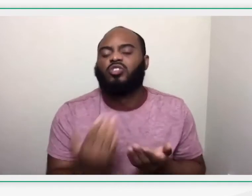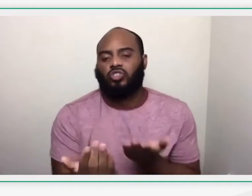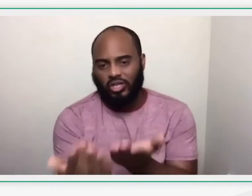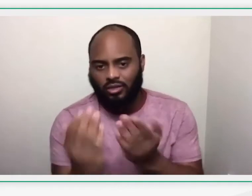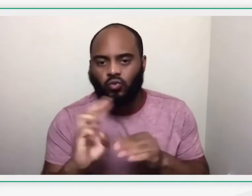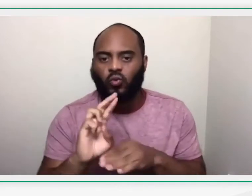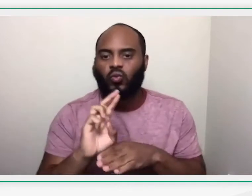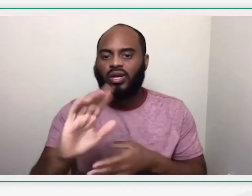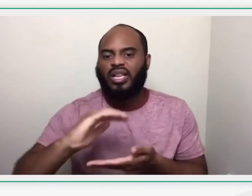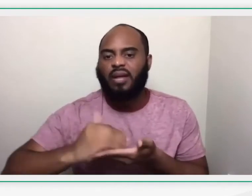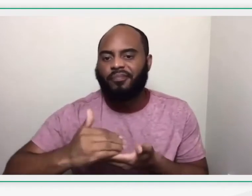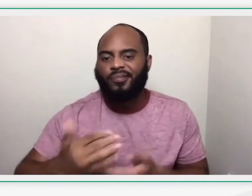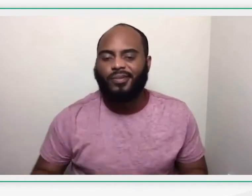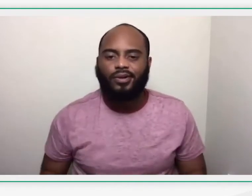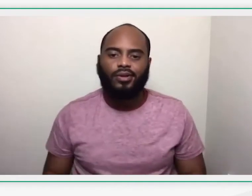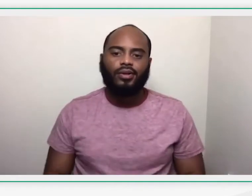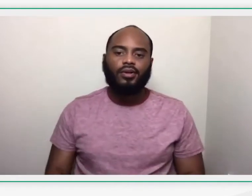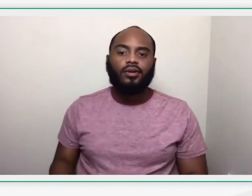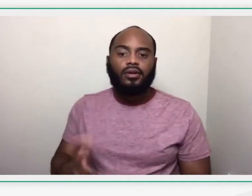So, we do recommend that you use a computer or a laptop.